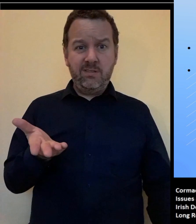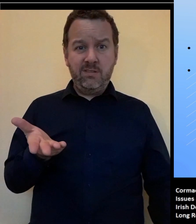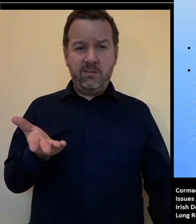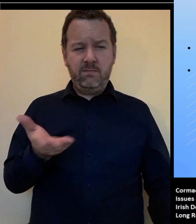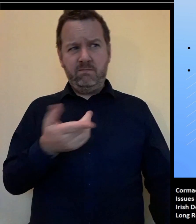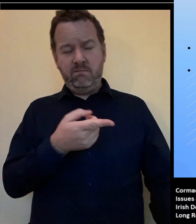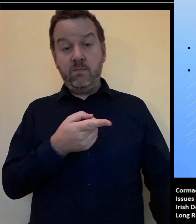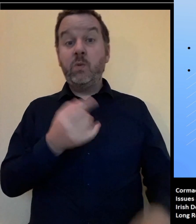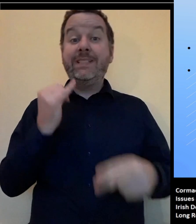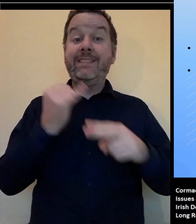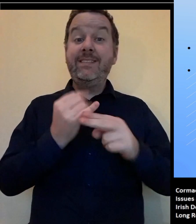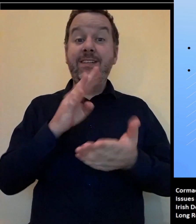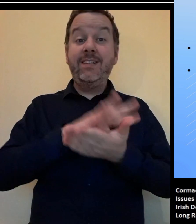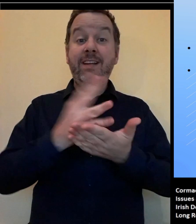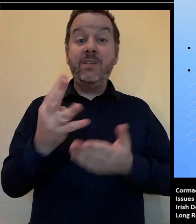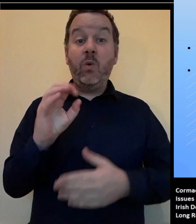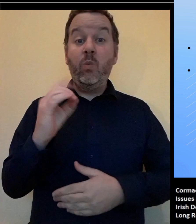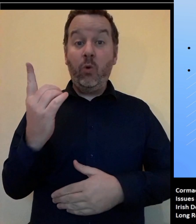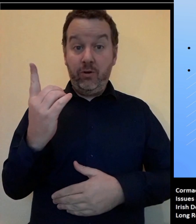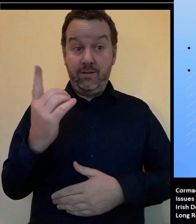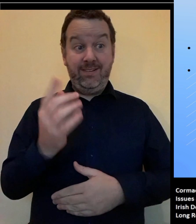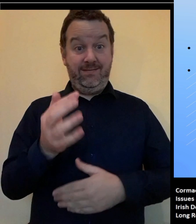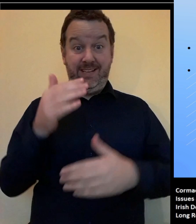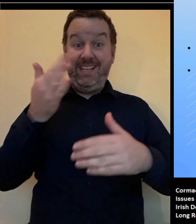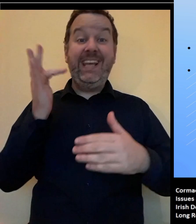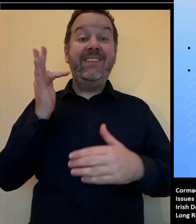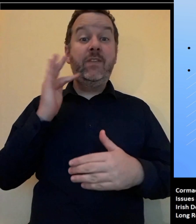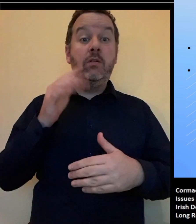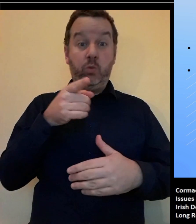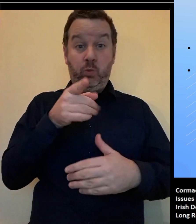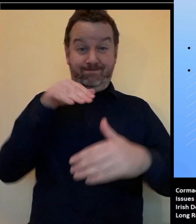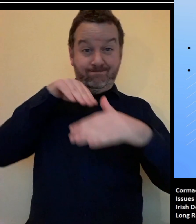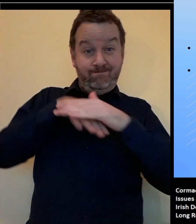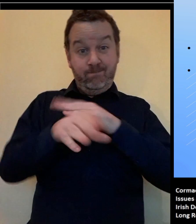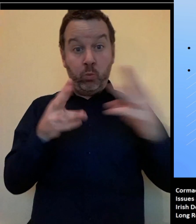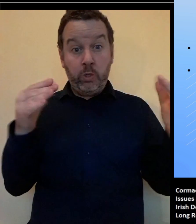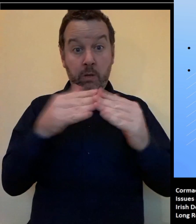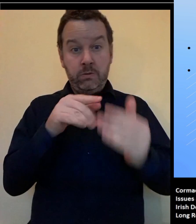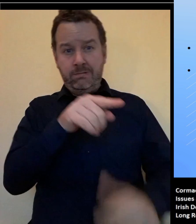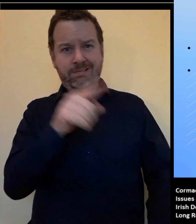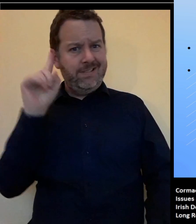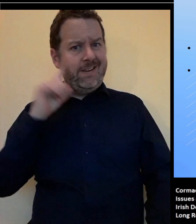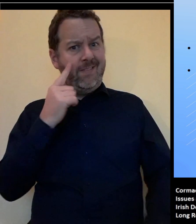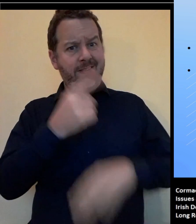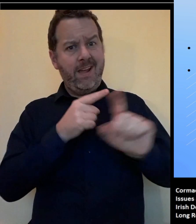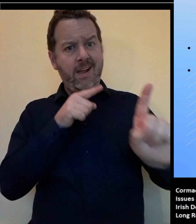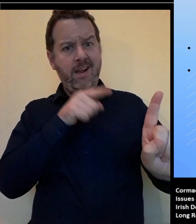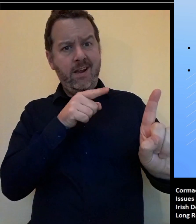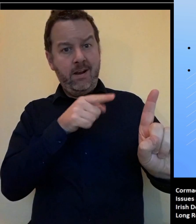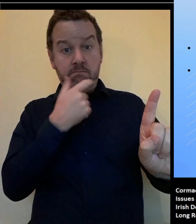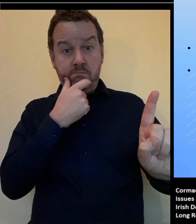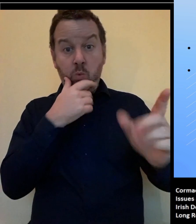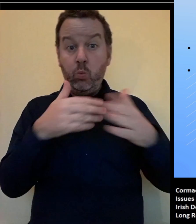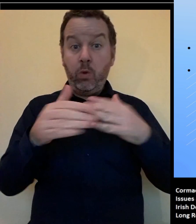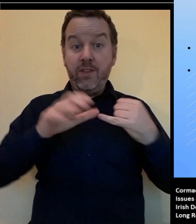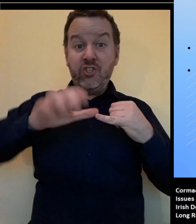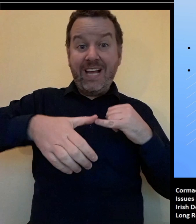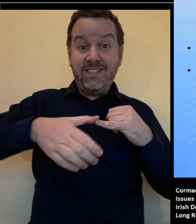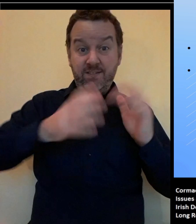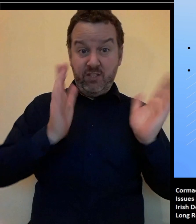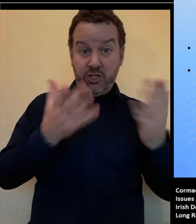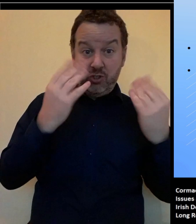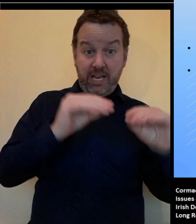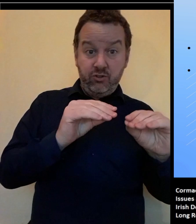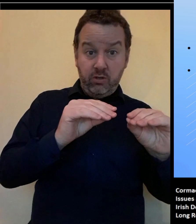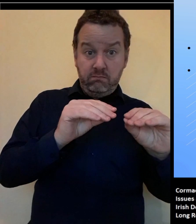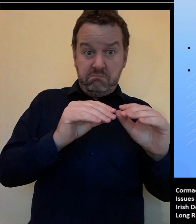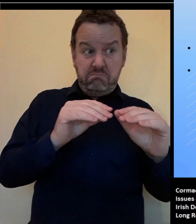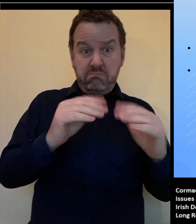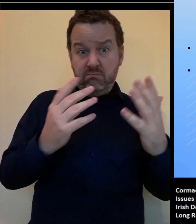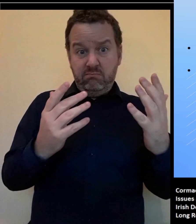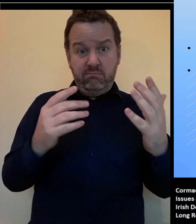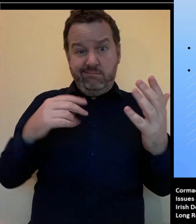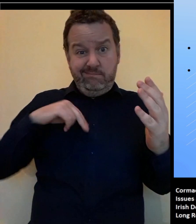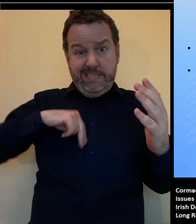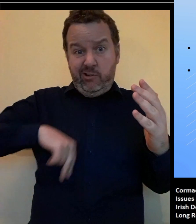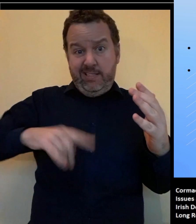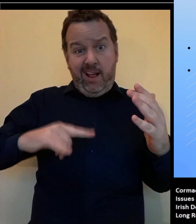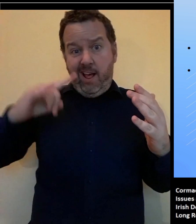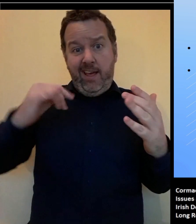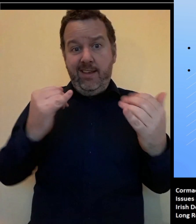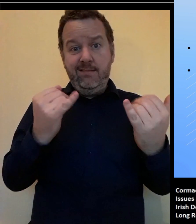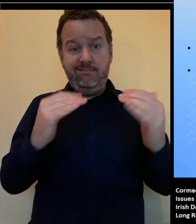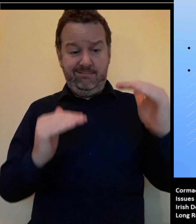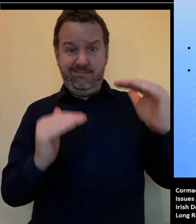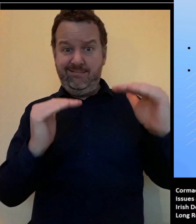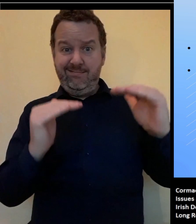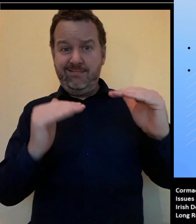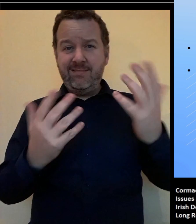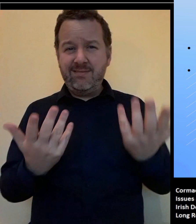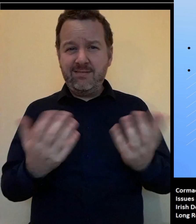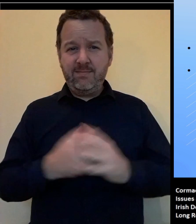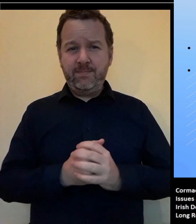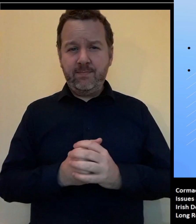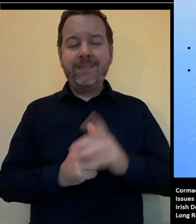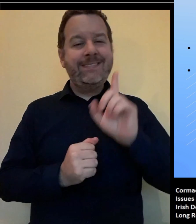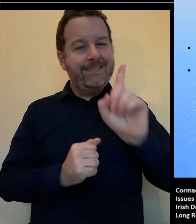Put simply, by 1901 a deaf person in the workhouse was almost as likely to have gone to school as not.